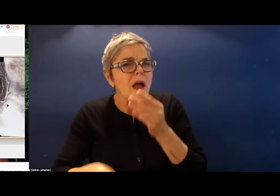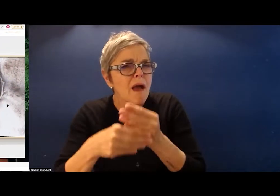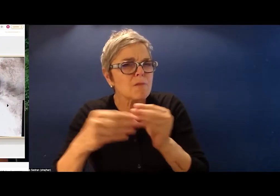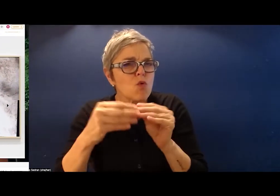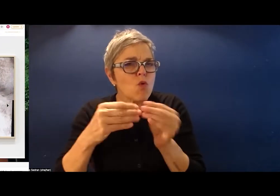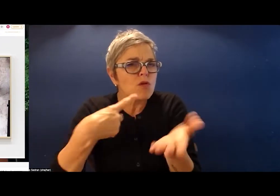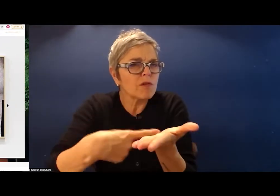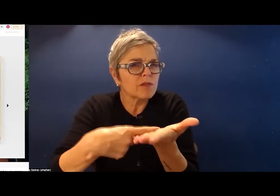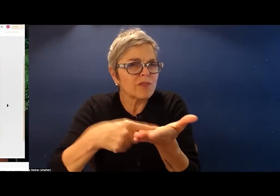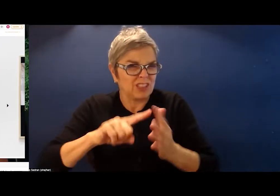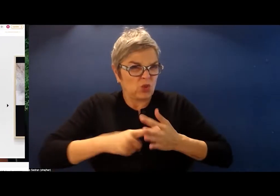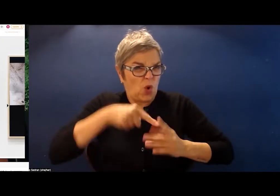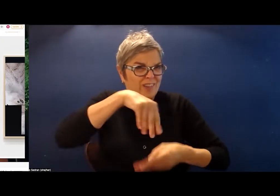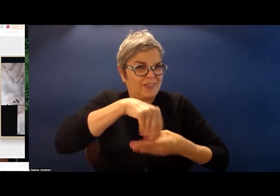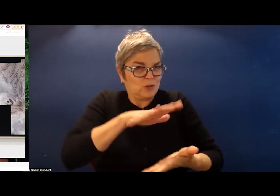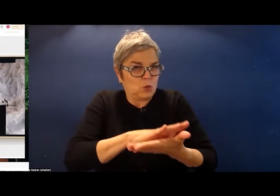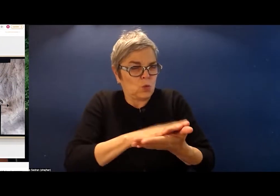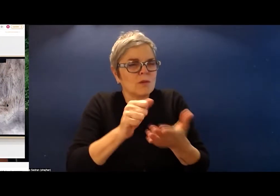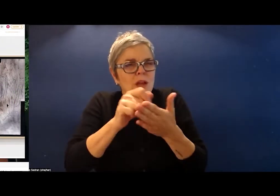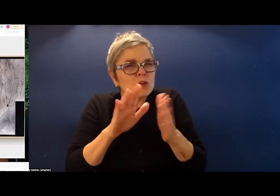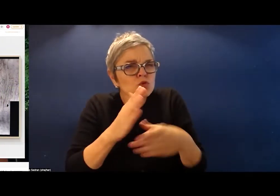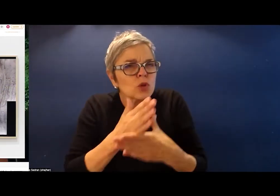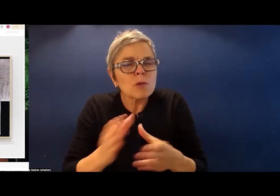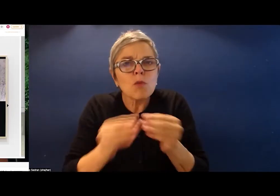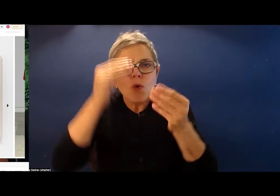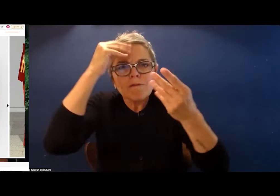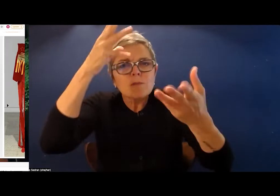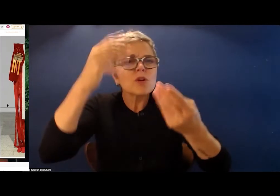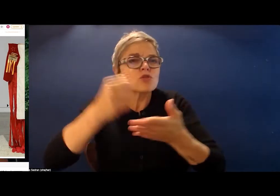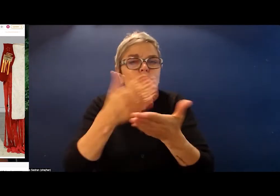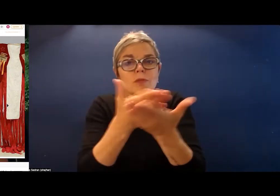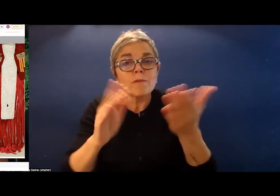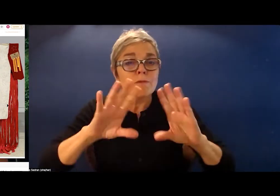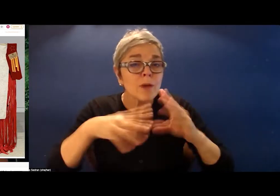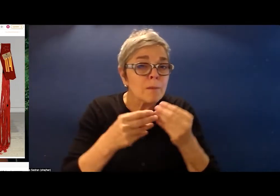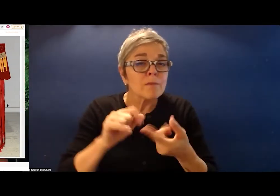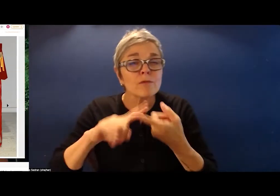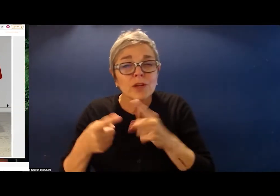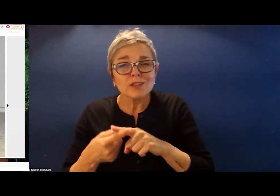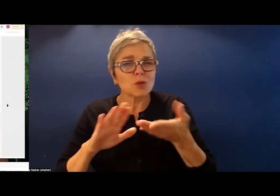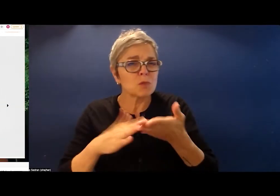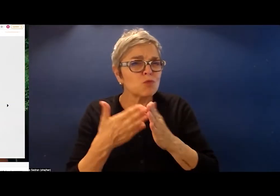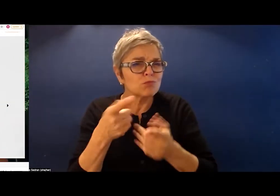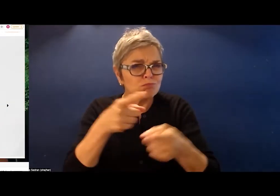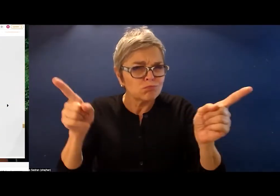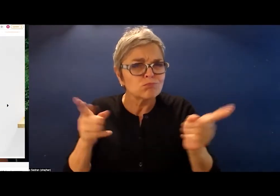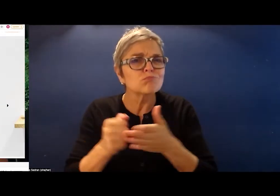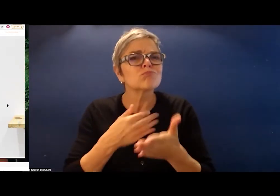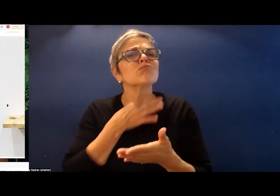and will be a way to share some insights from behind the scenes more broadly with family, friends and communities who might want to learn more.